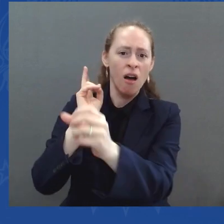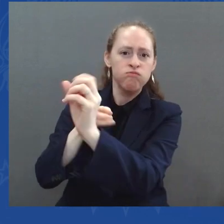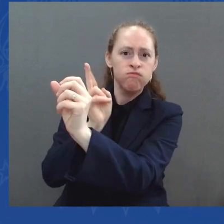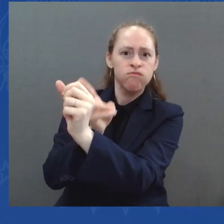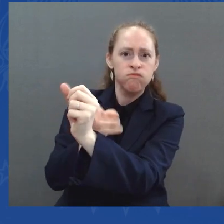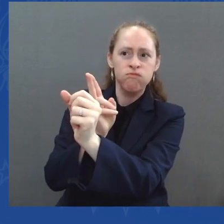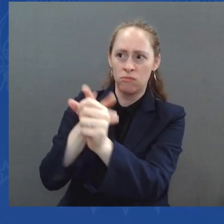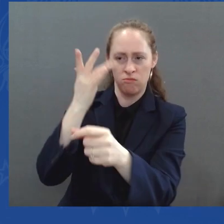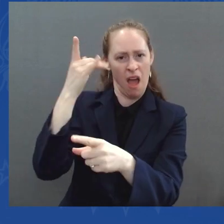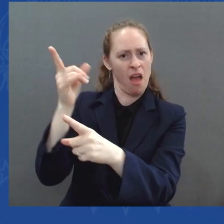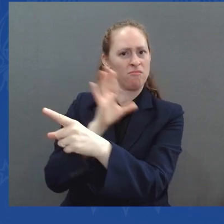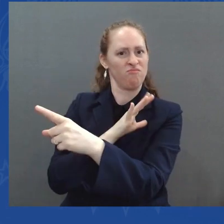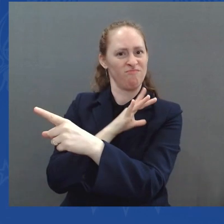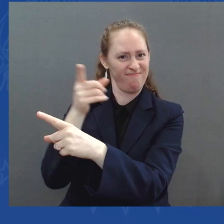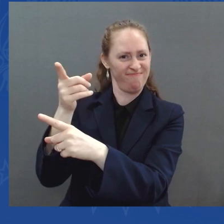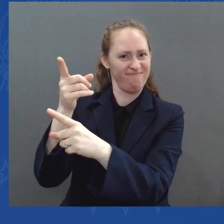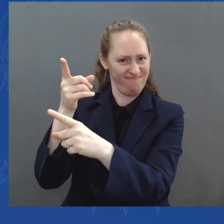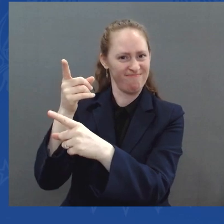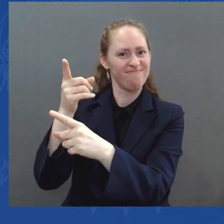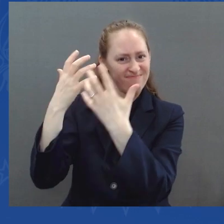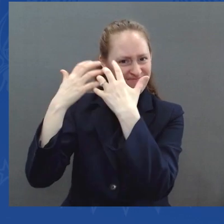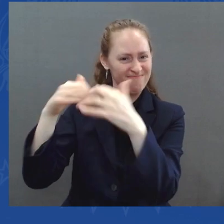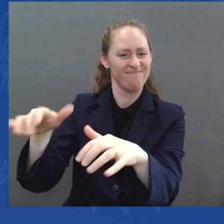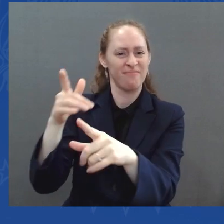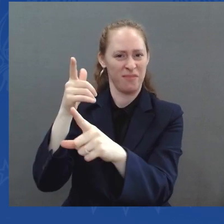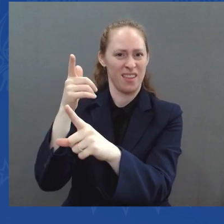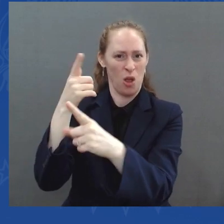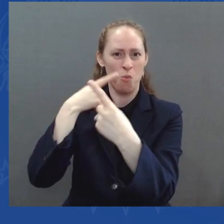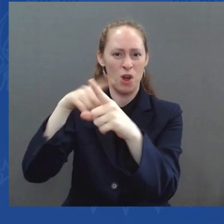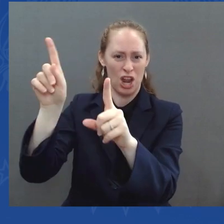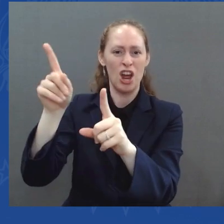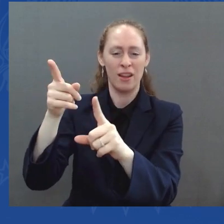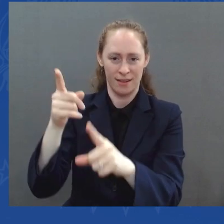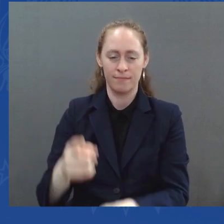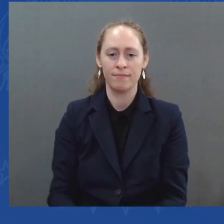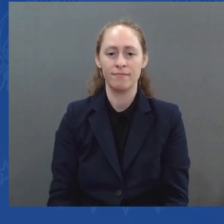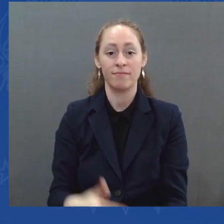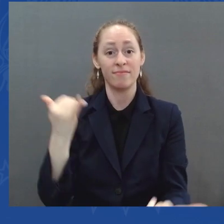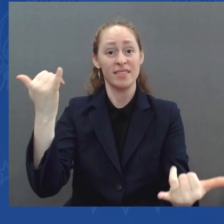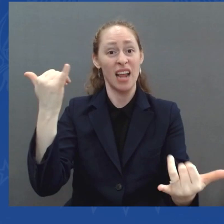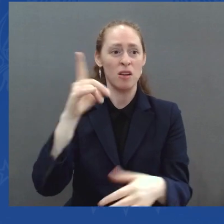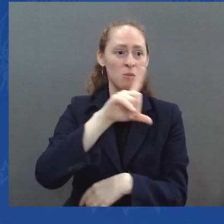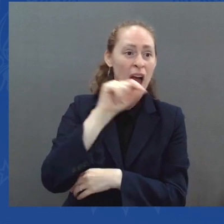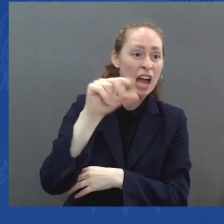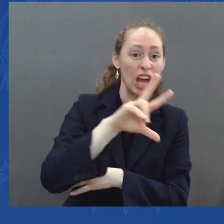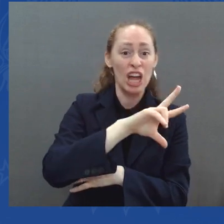have gotten covered thanks to the ACA. It's --